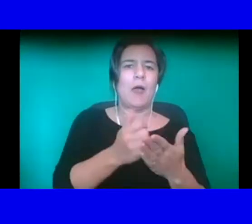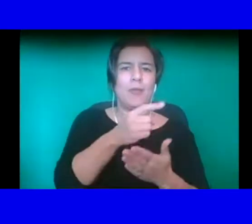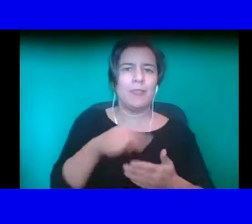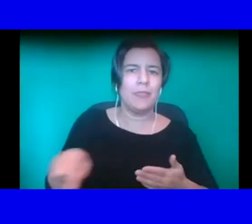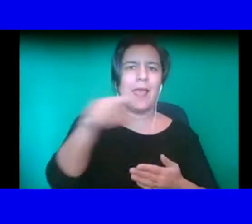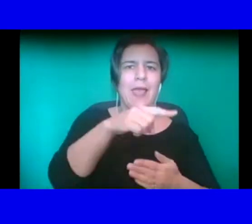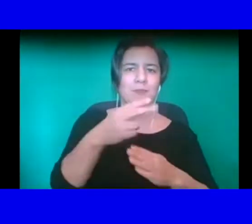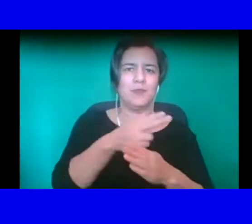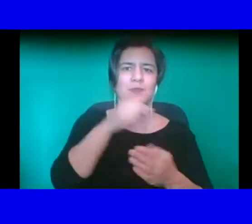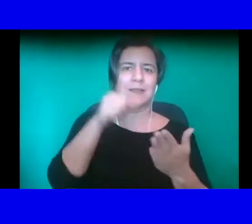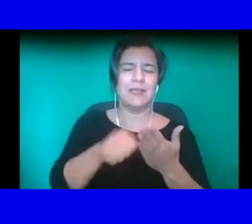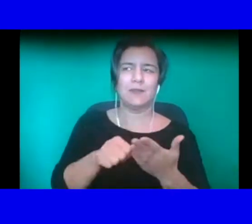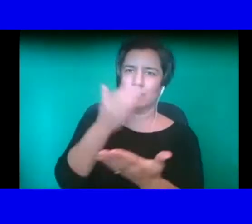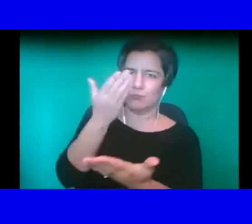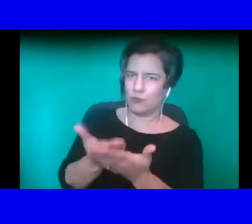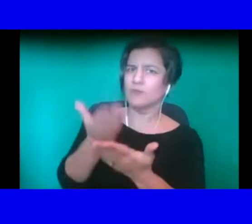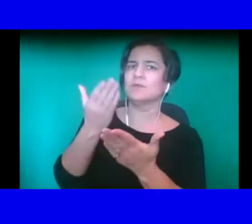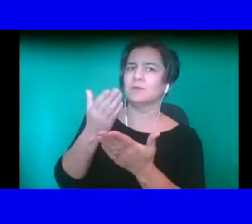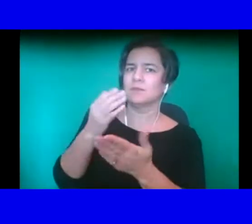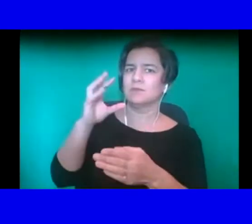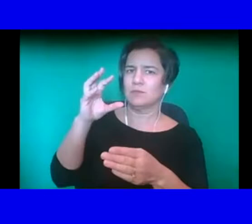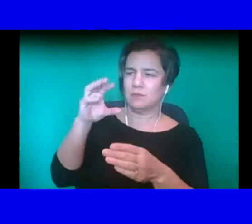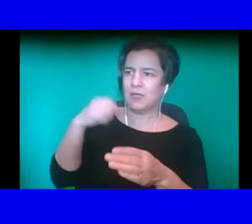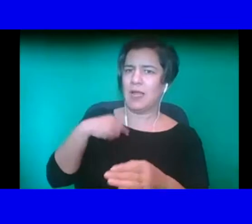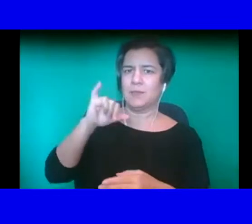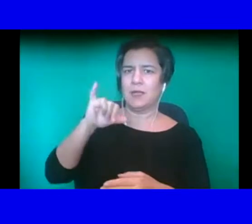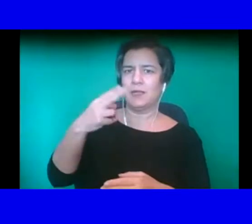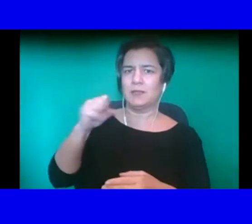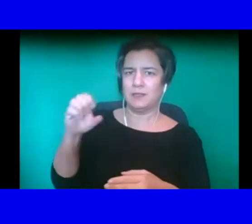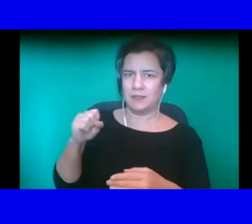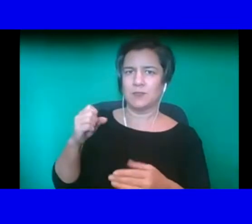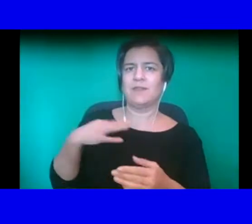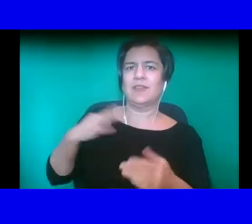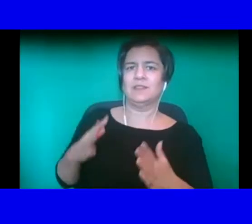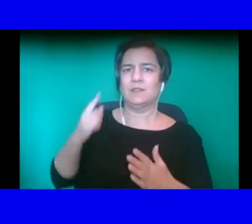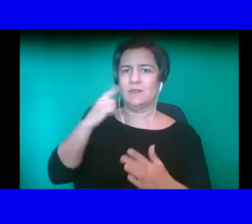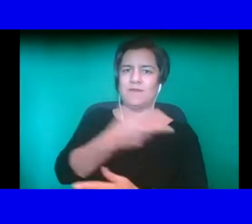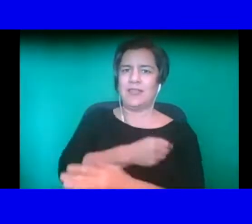to verify that they are an IHSS consumer, and therefore, eligible for vaccination after March 15.